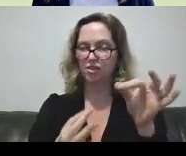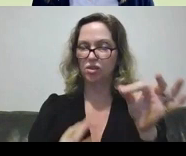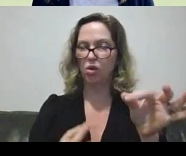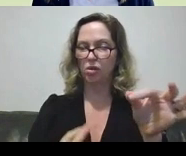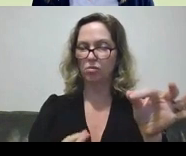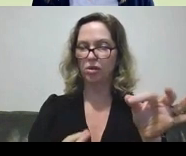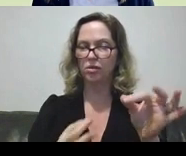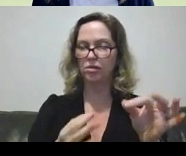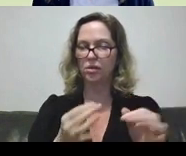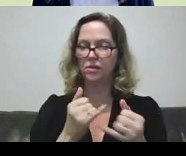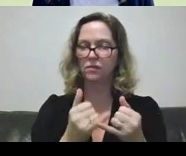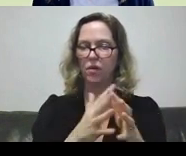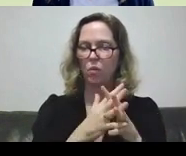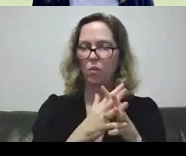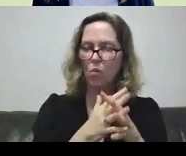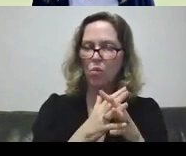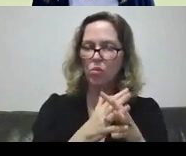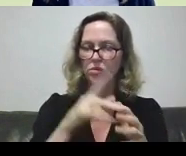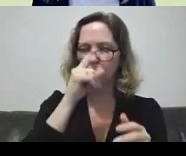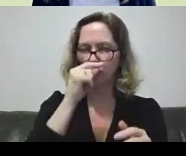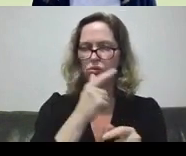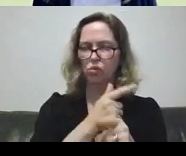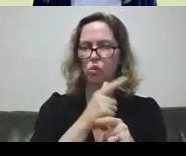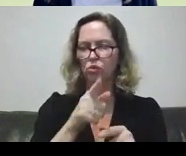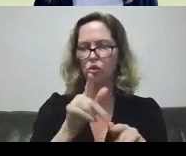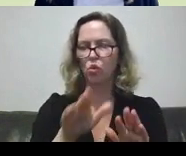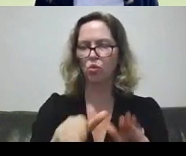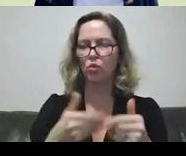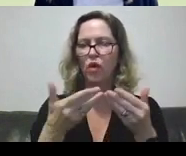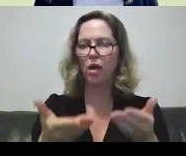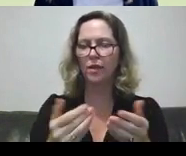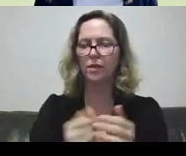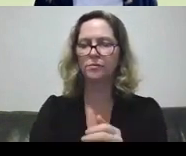to have those conversations social community and home